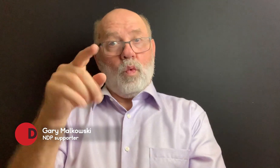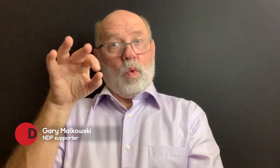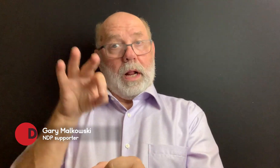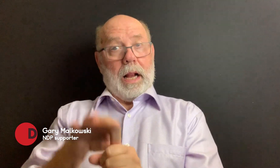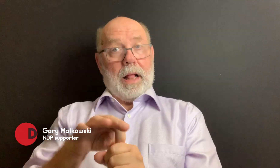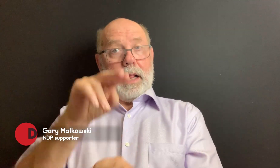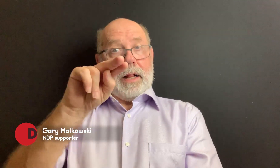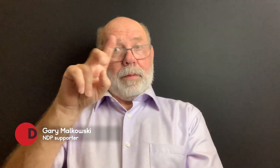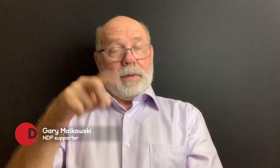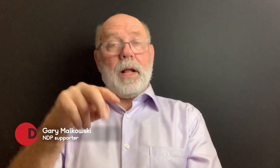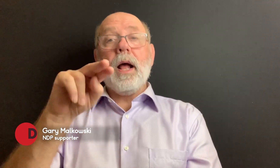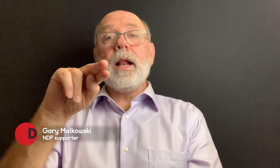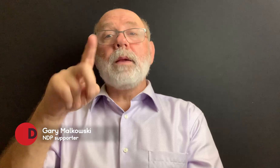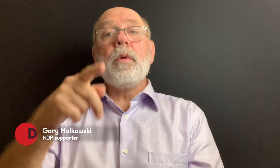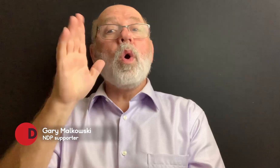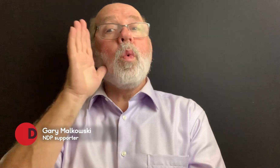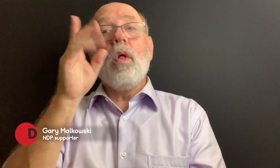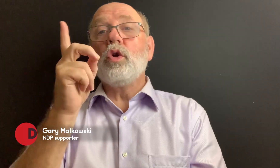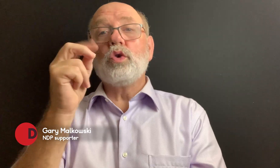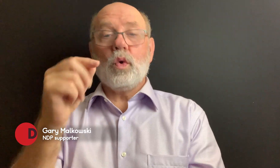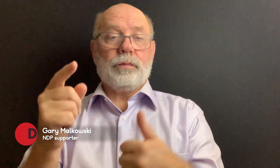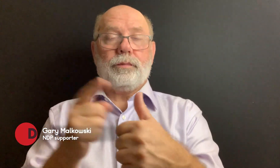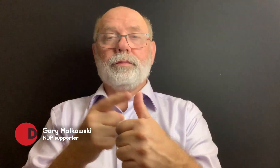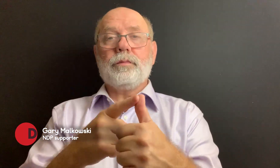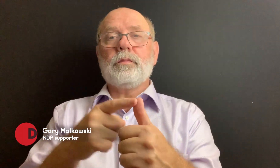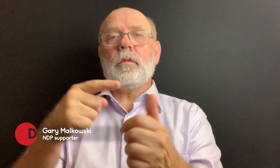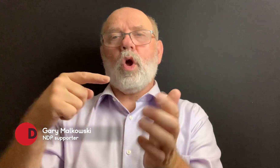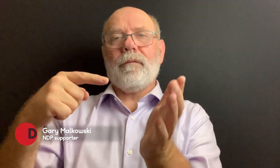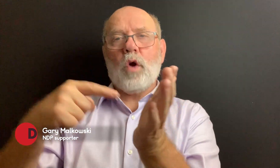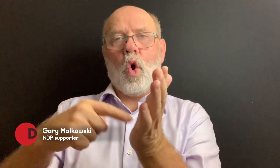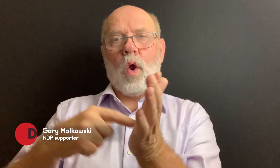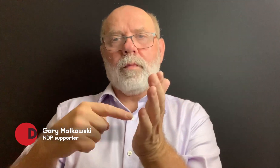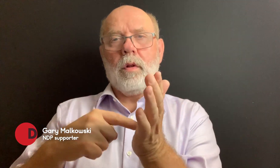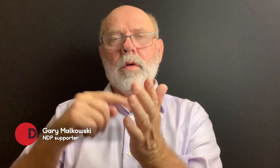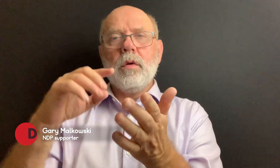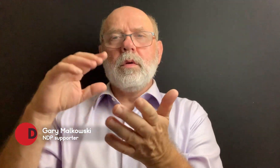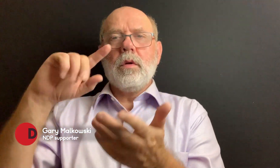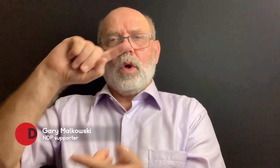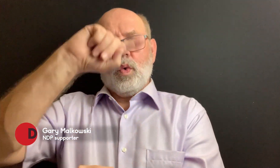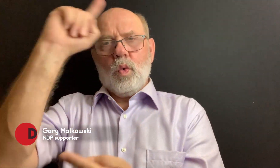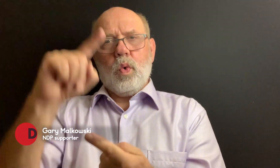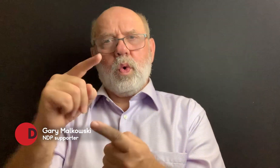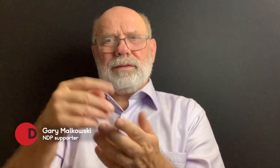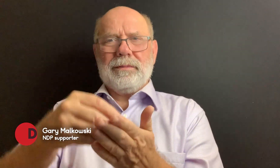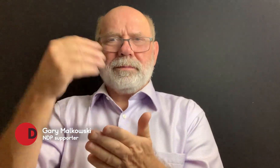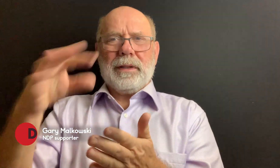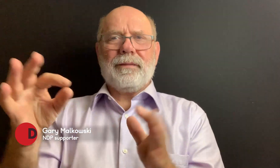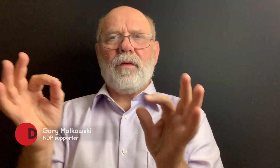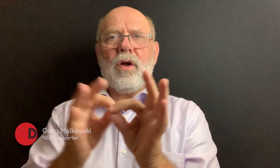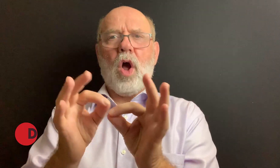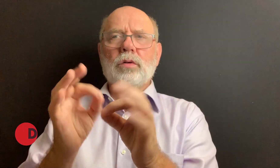If you elect NDP, NDP will: reduce affordability of homes, loans for